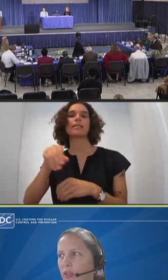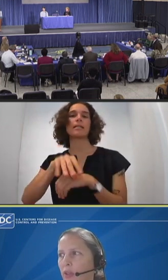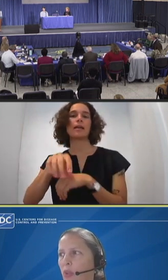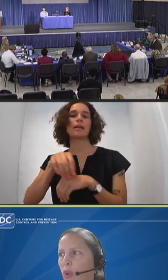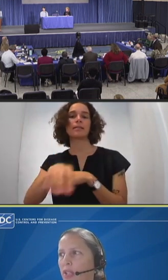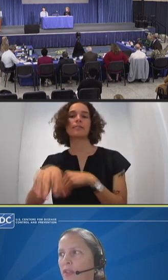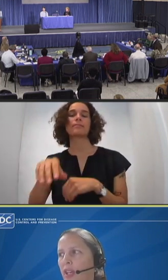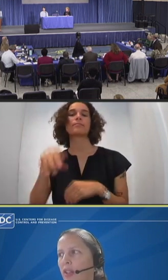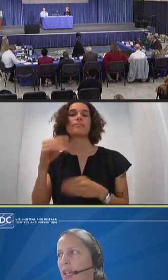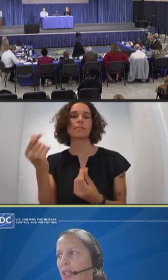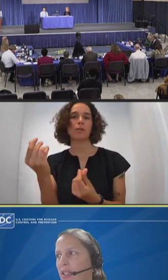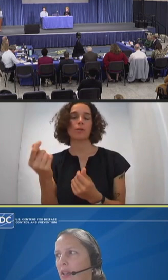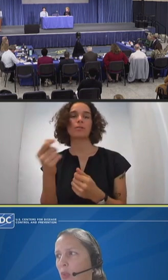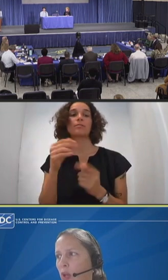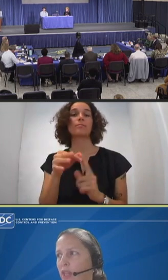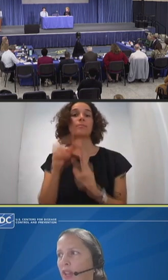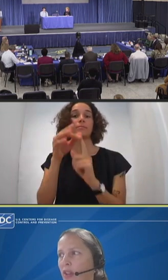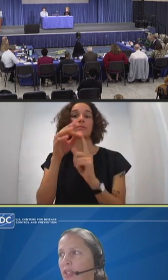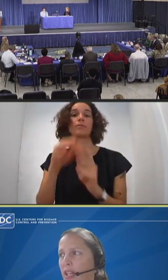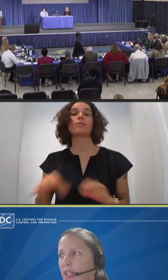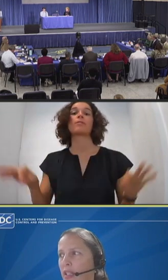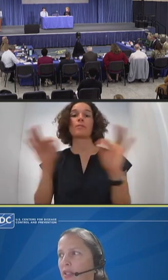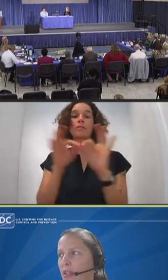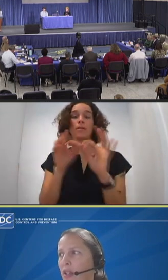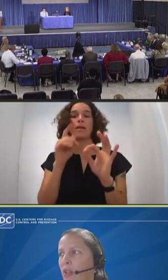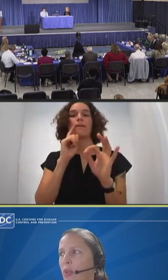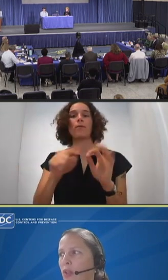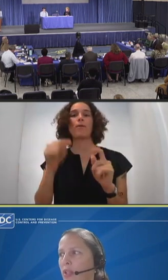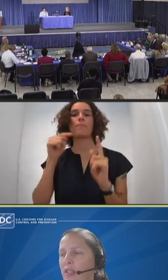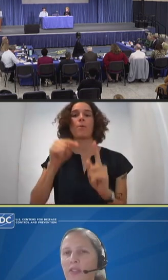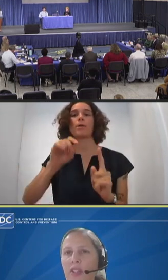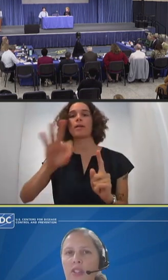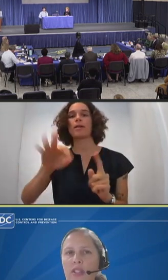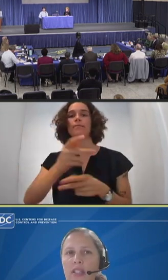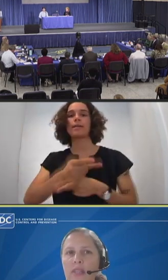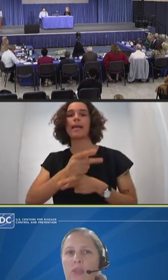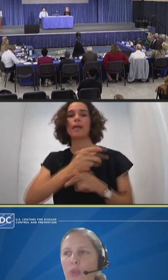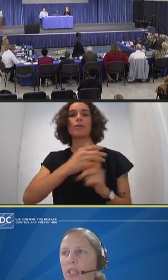for point-of-care testing -- point-of-care settings to increase efficiencies between